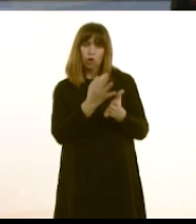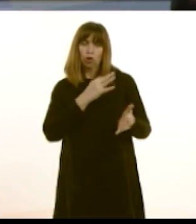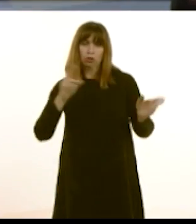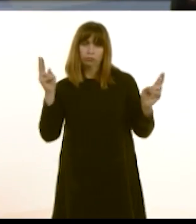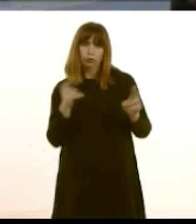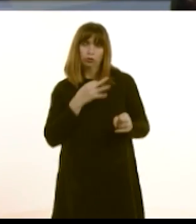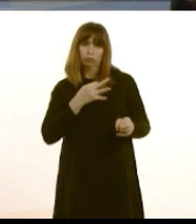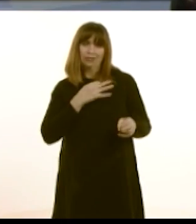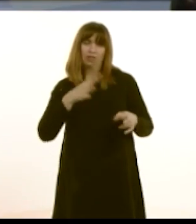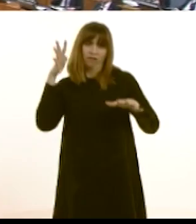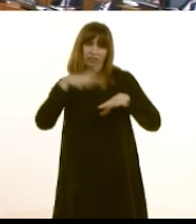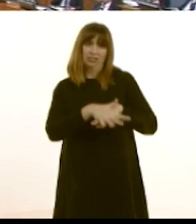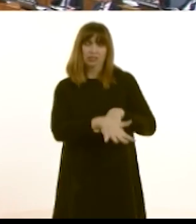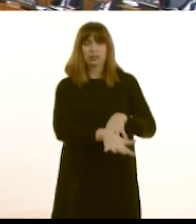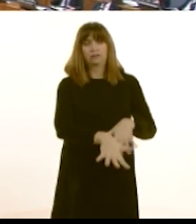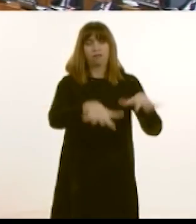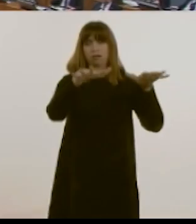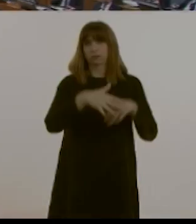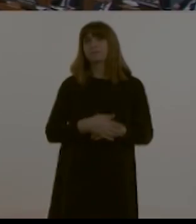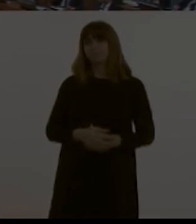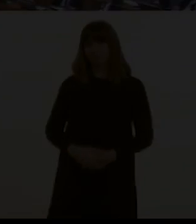Y Llywydd / The Presiding Officer: Thank you, First Minister.